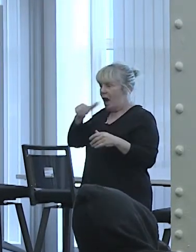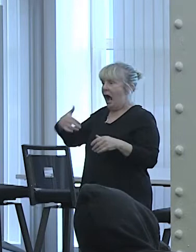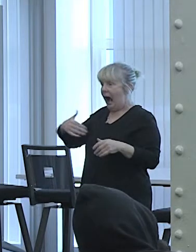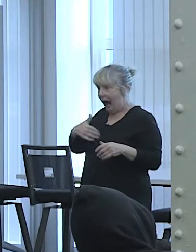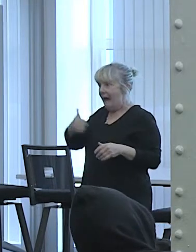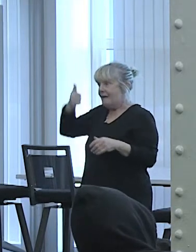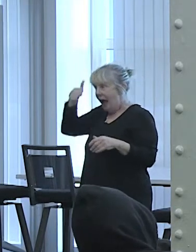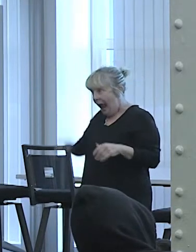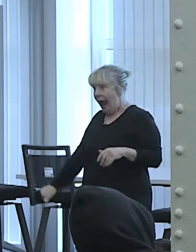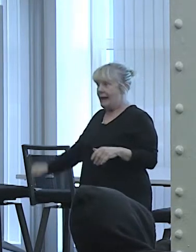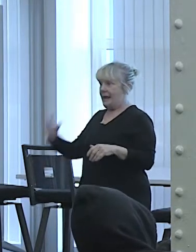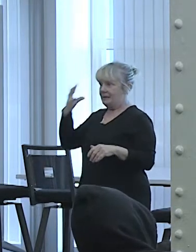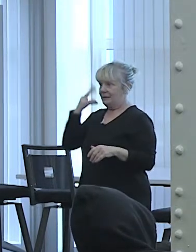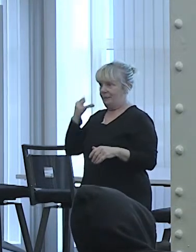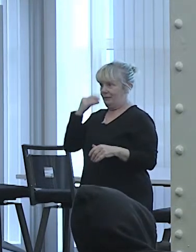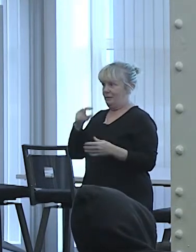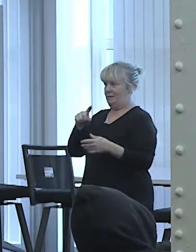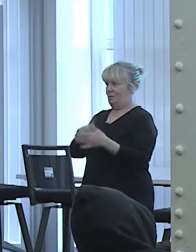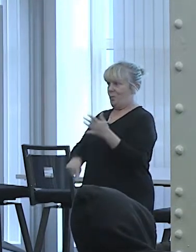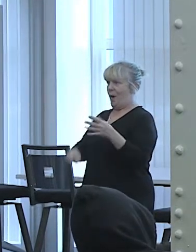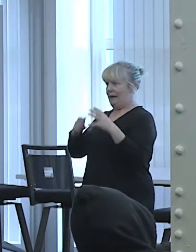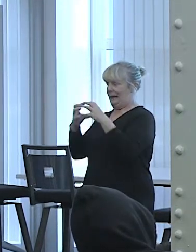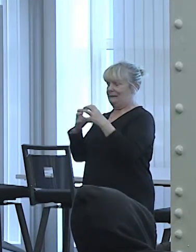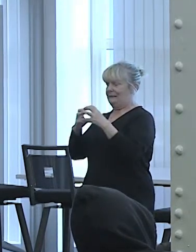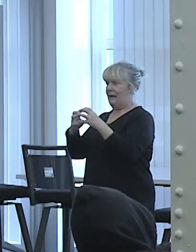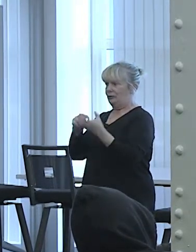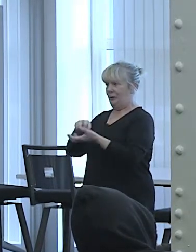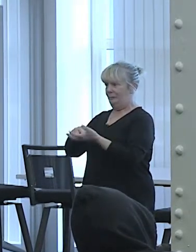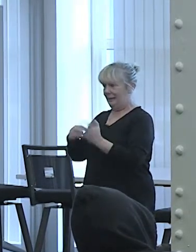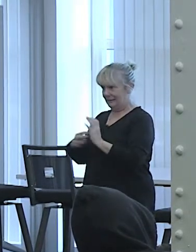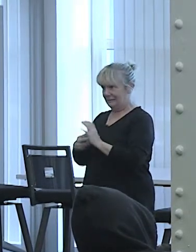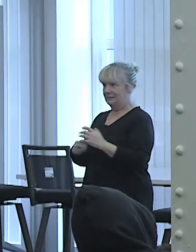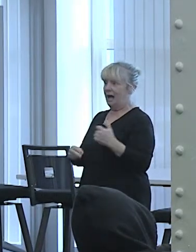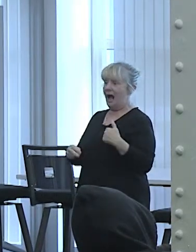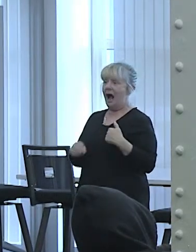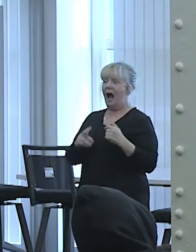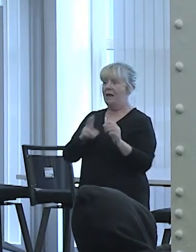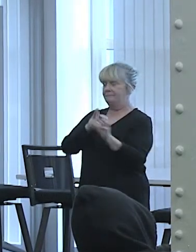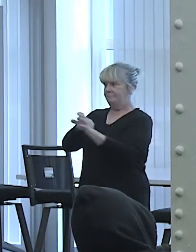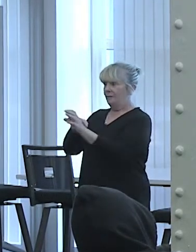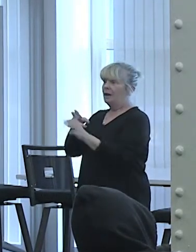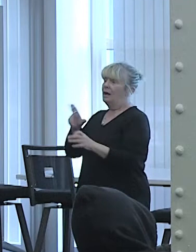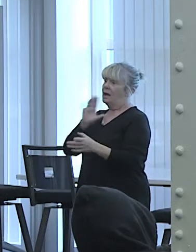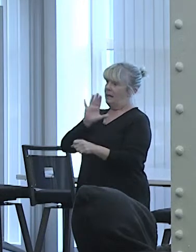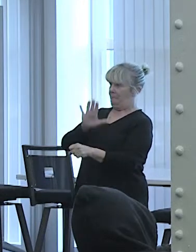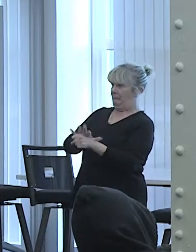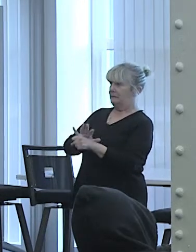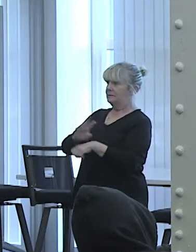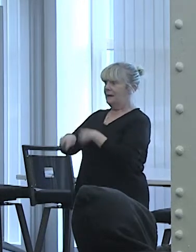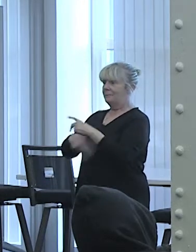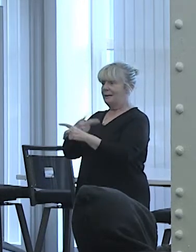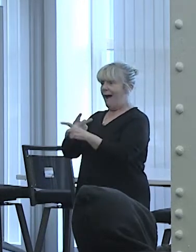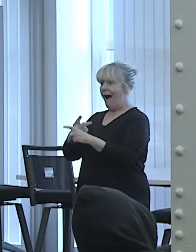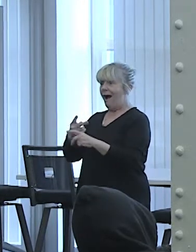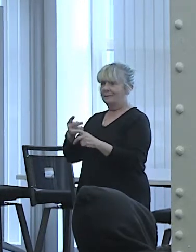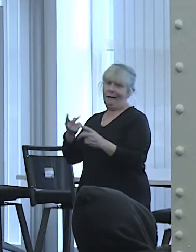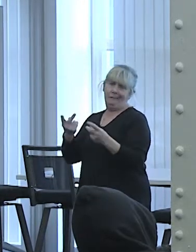I spend a lot of my time in spaces that are ostensibly committed to some kind of social justice or progressivism,